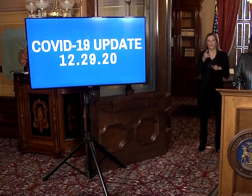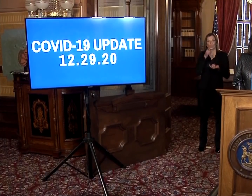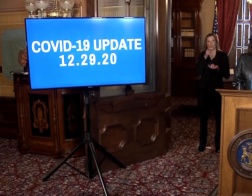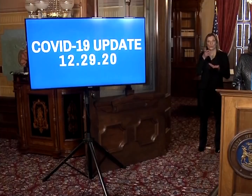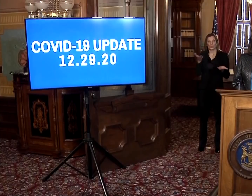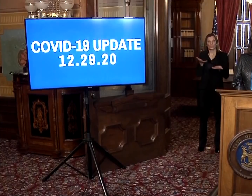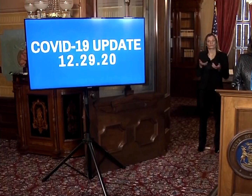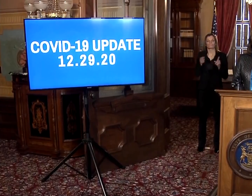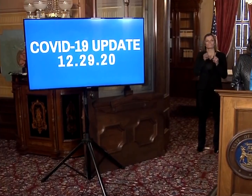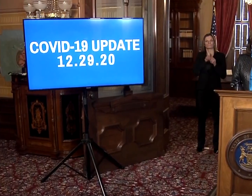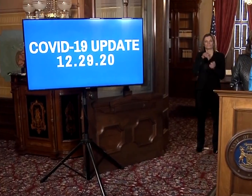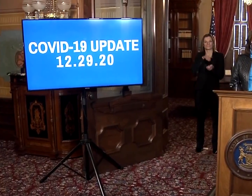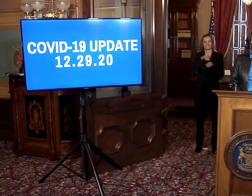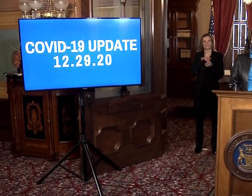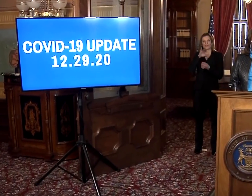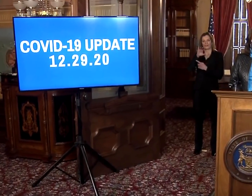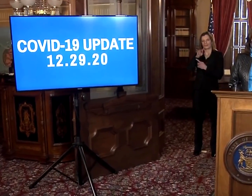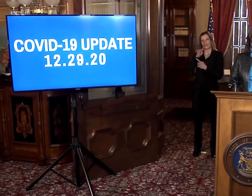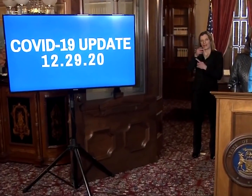Hello, today is Tuesday, Hello, today is Tuesday, December 29, I am joined again